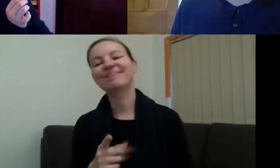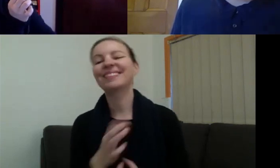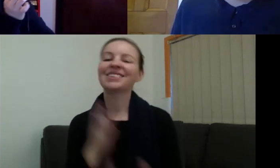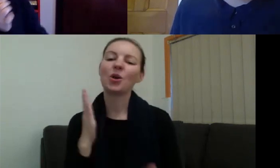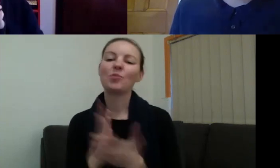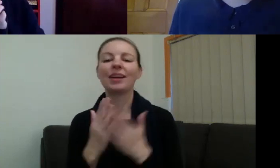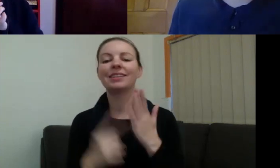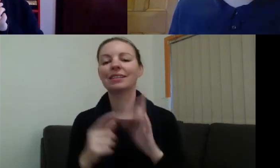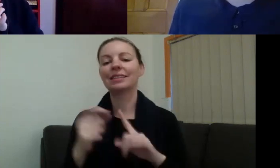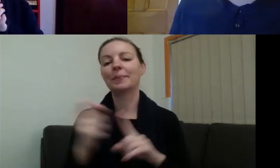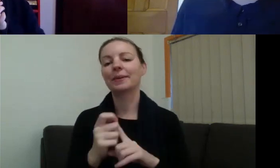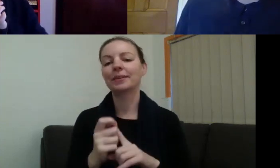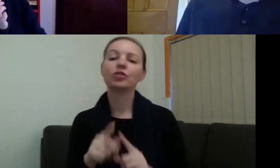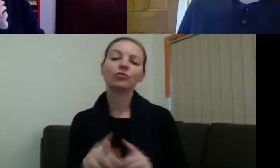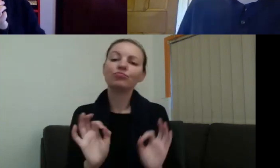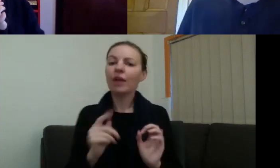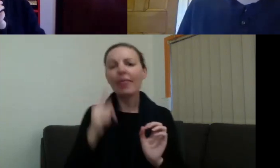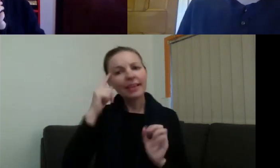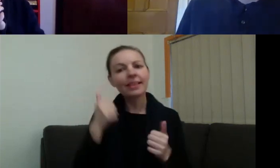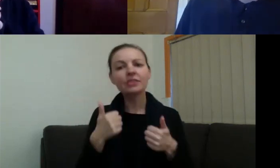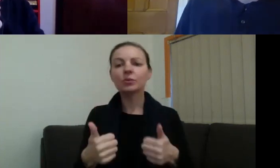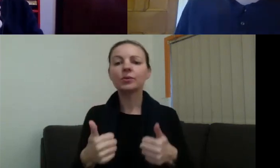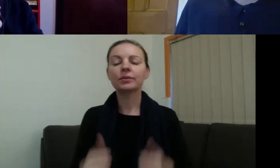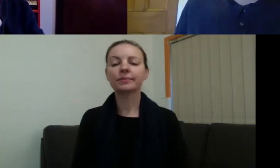I think that is really good. And I think - I mean, I just - I